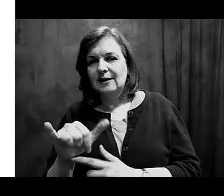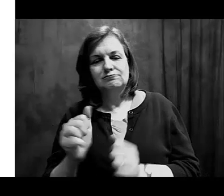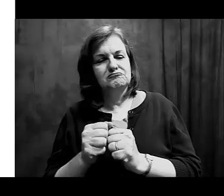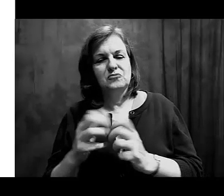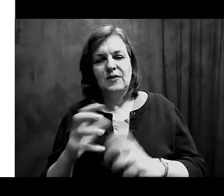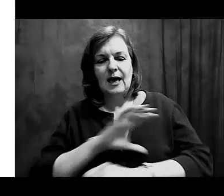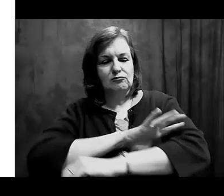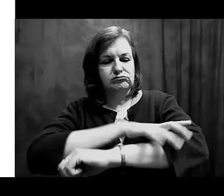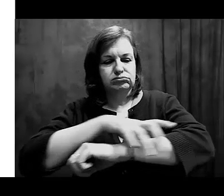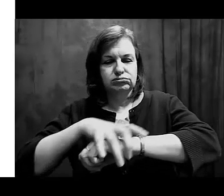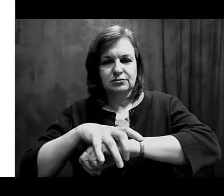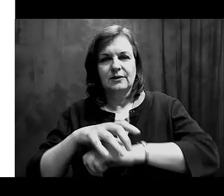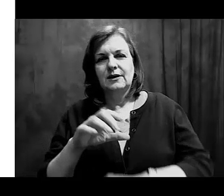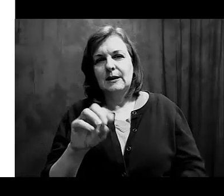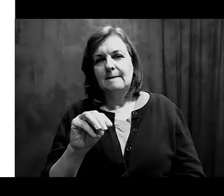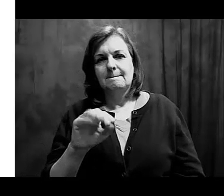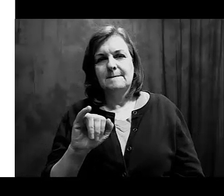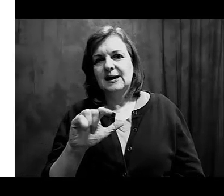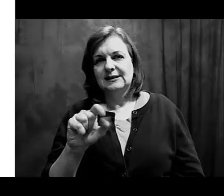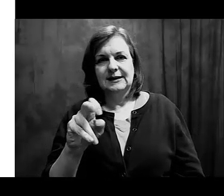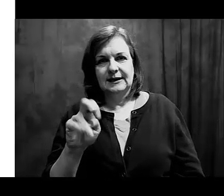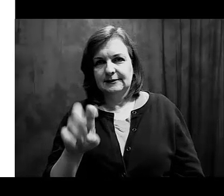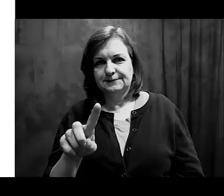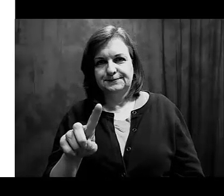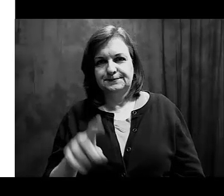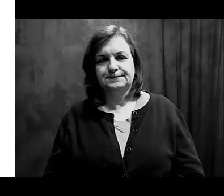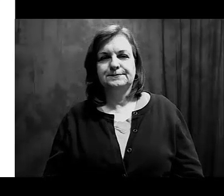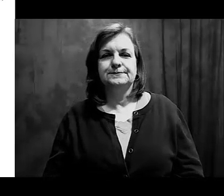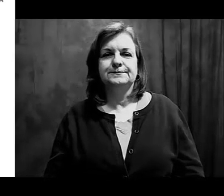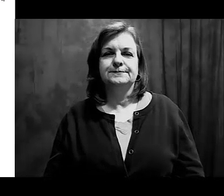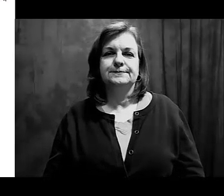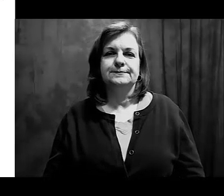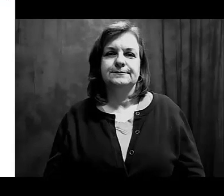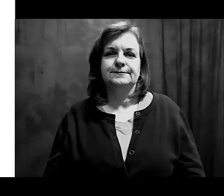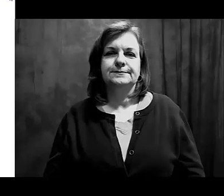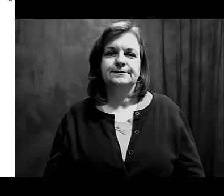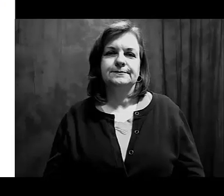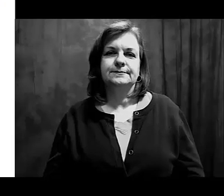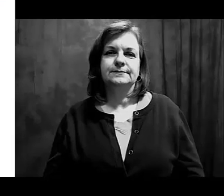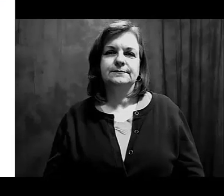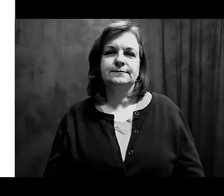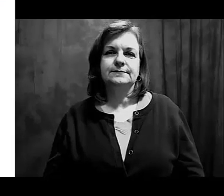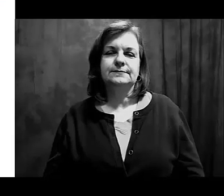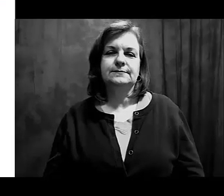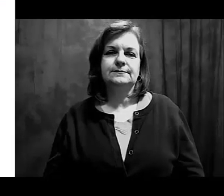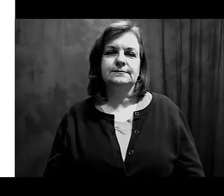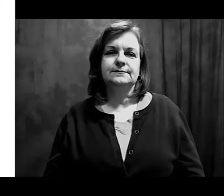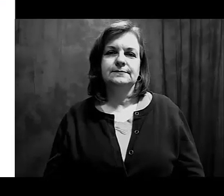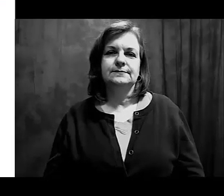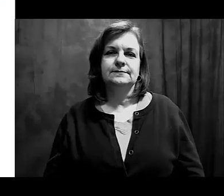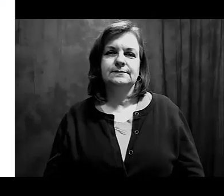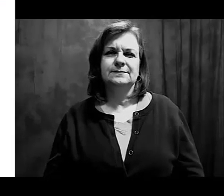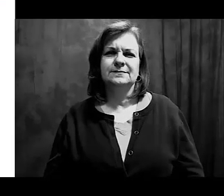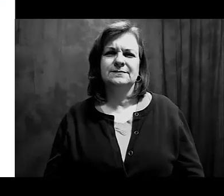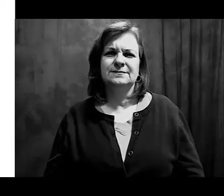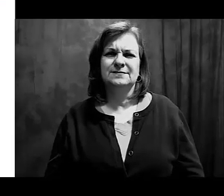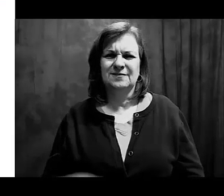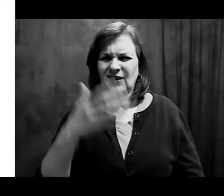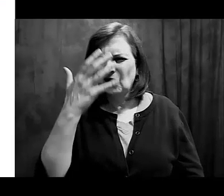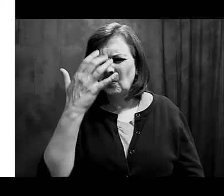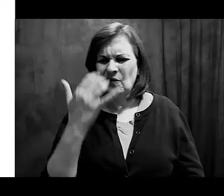gray matter means unmyleniated